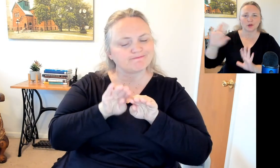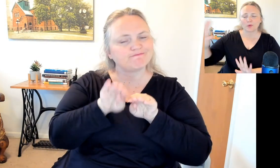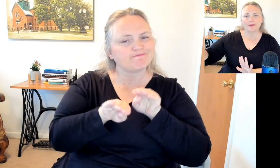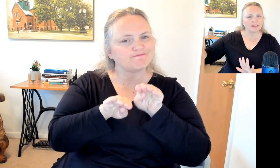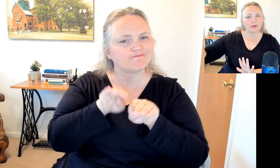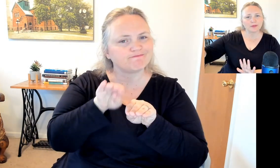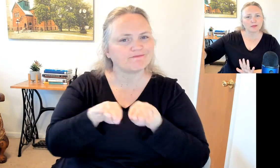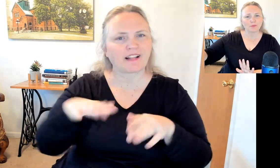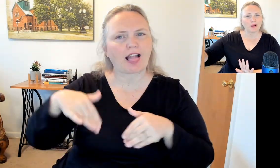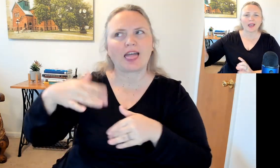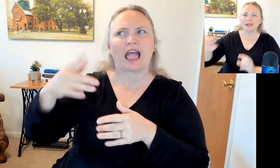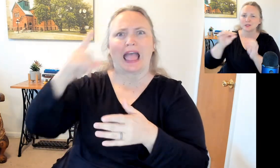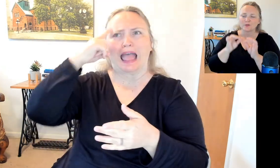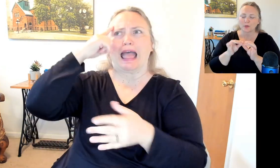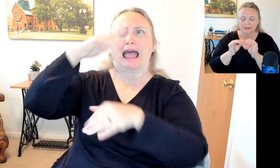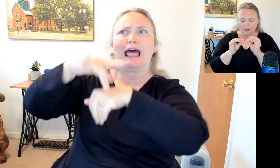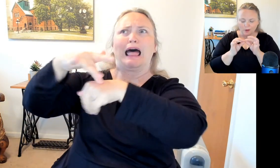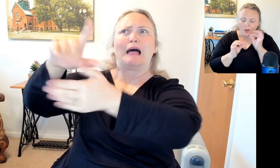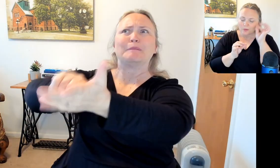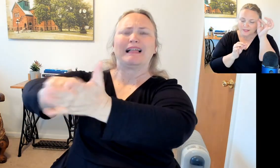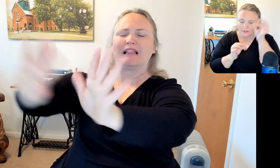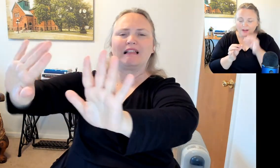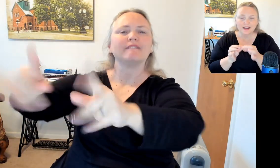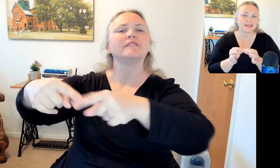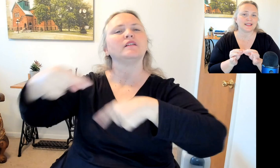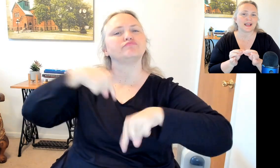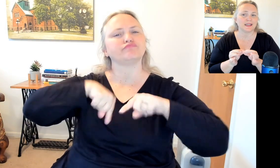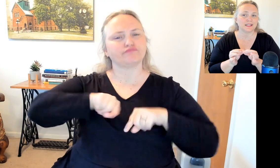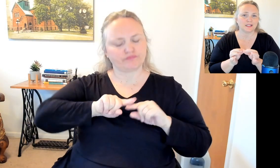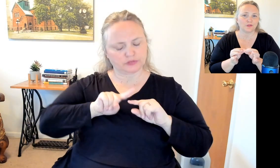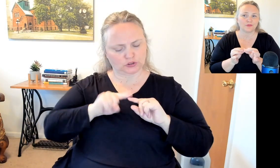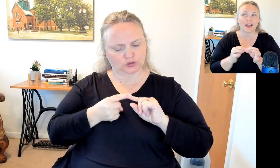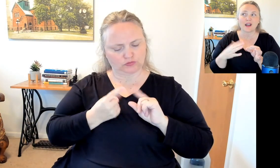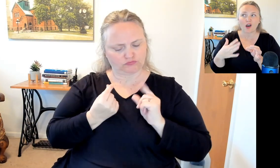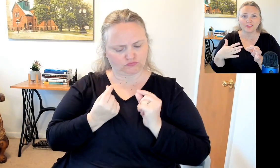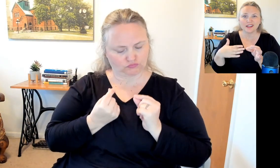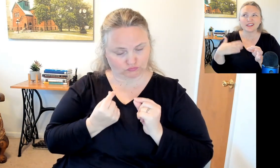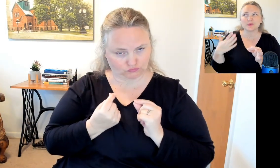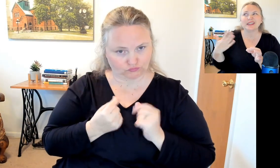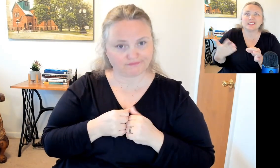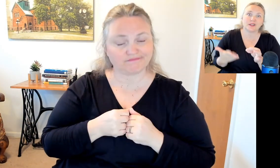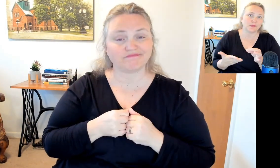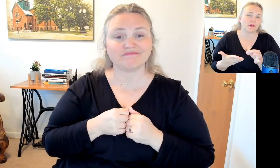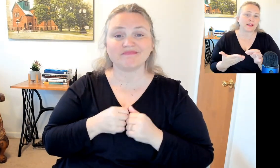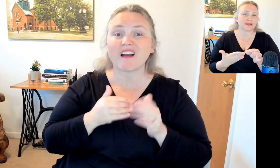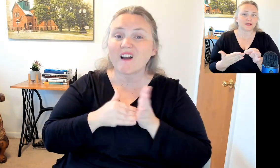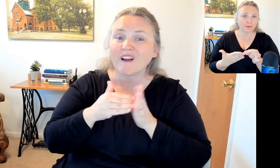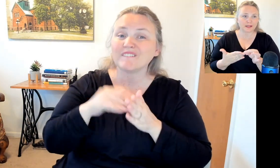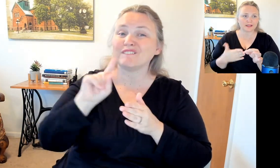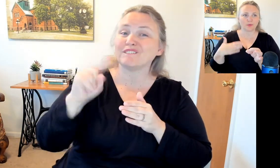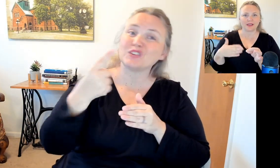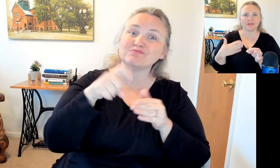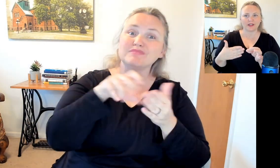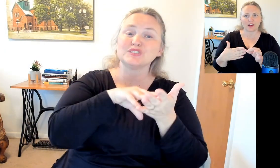Don't worry about the publishing part yet. Just focus on what is the very next thing I need to do. And often it's we need to learn more about the topic so we can figure